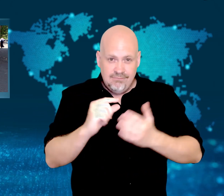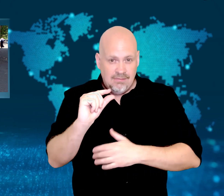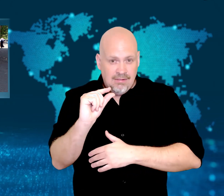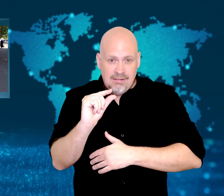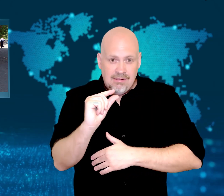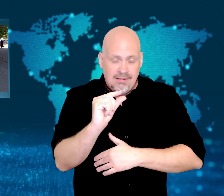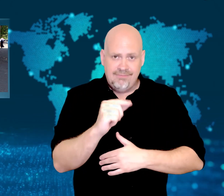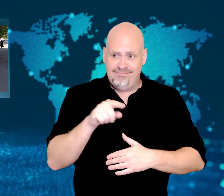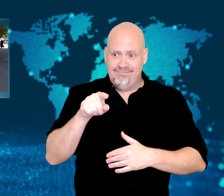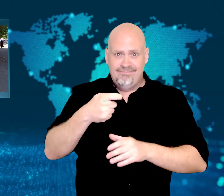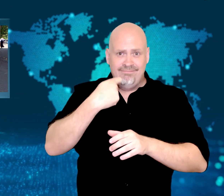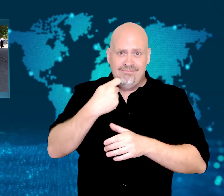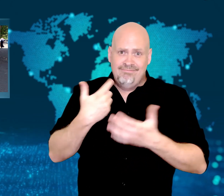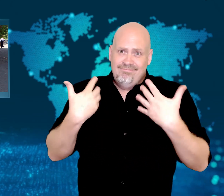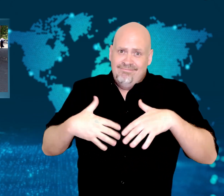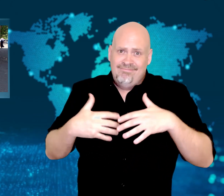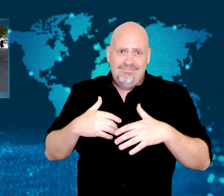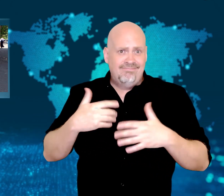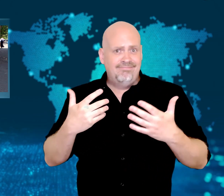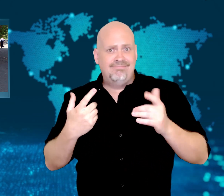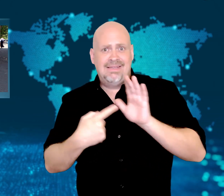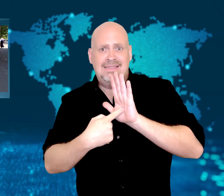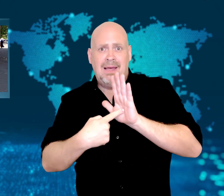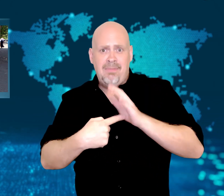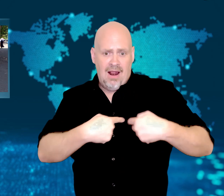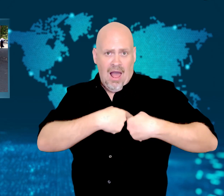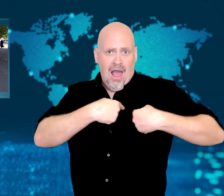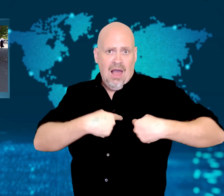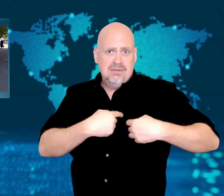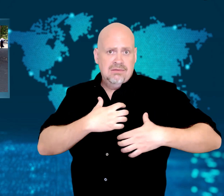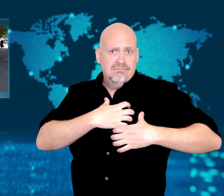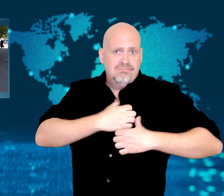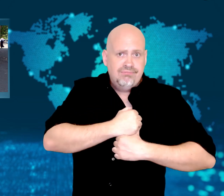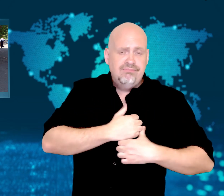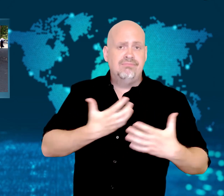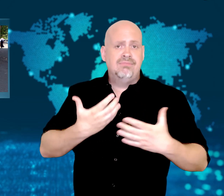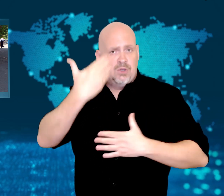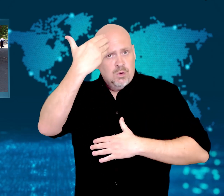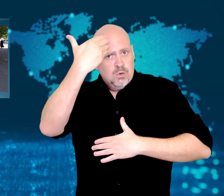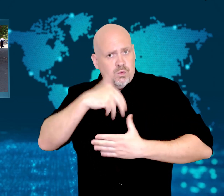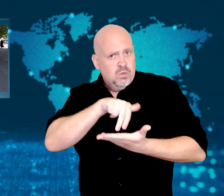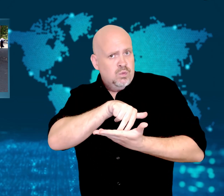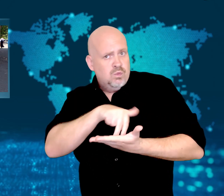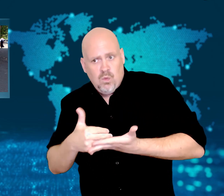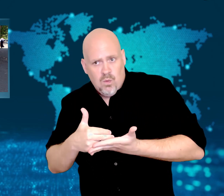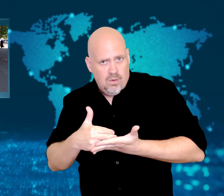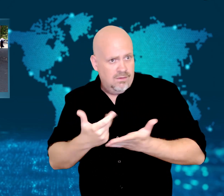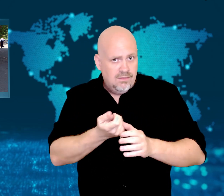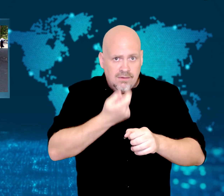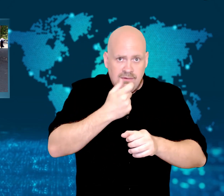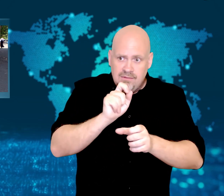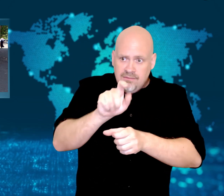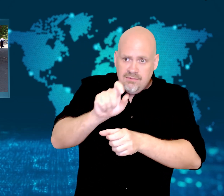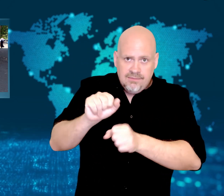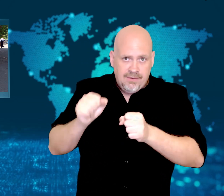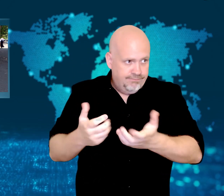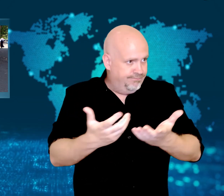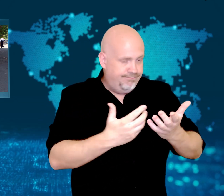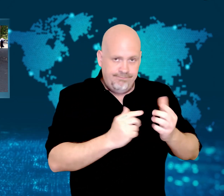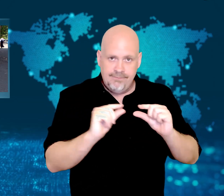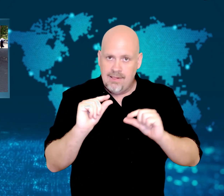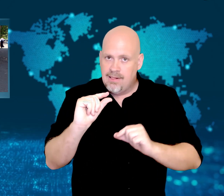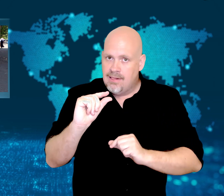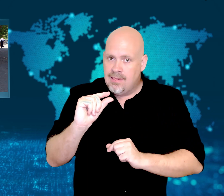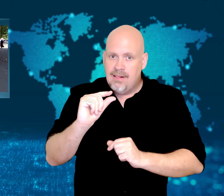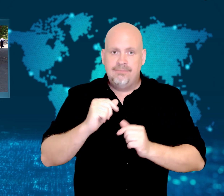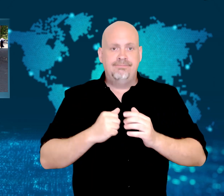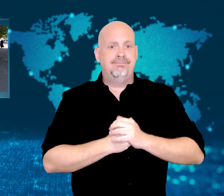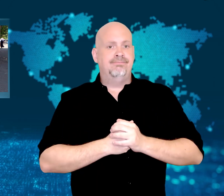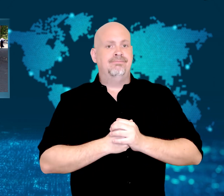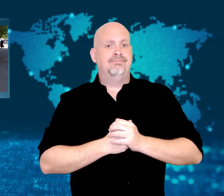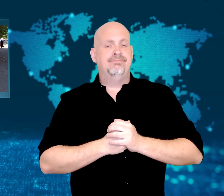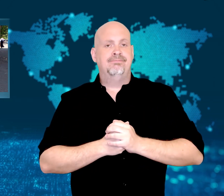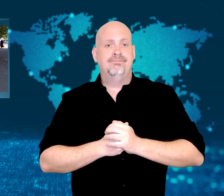Reportedly, doctors in Sri Lanka have to choose